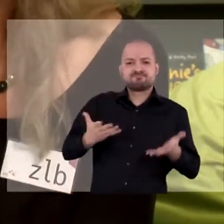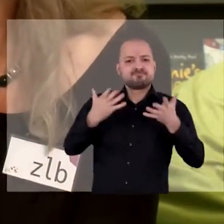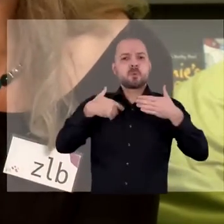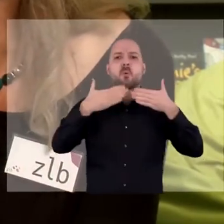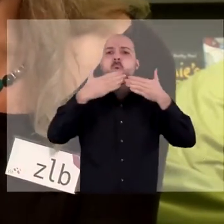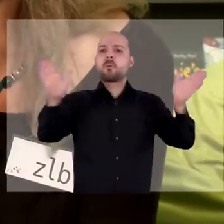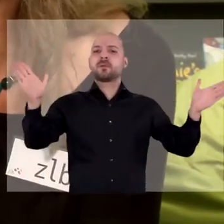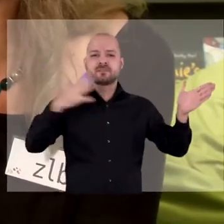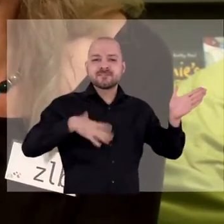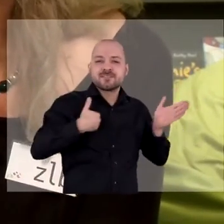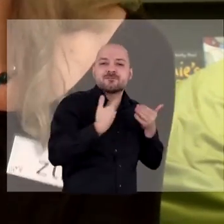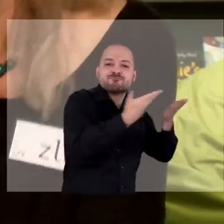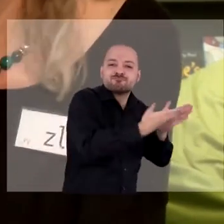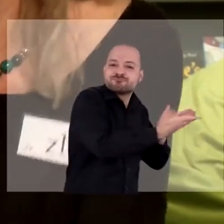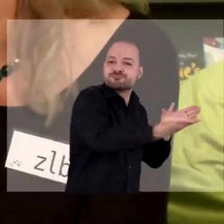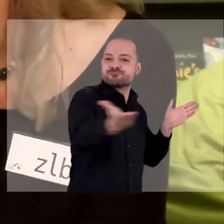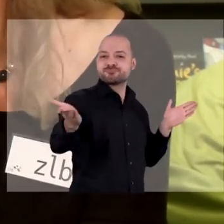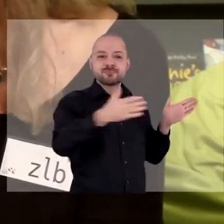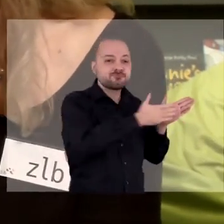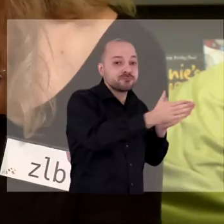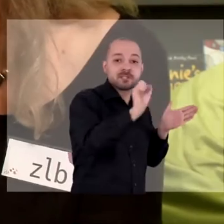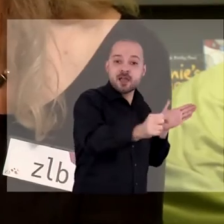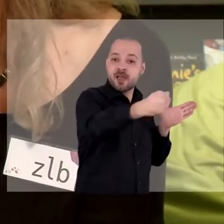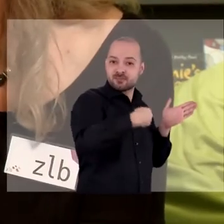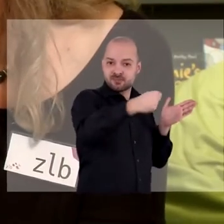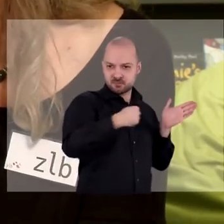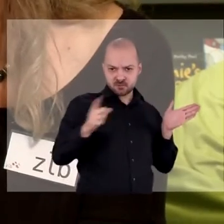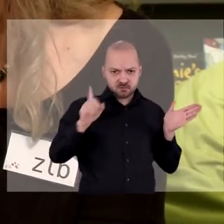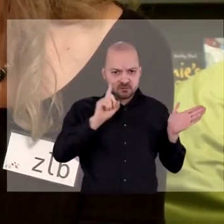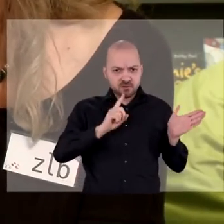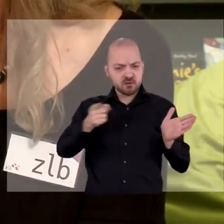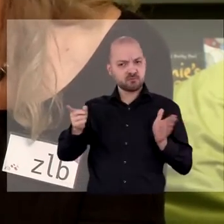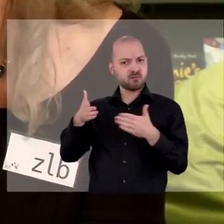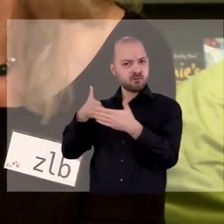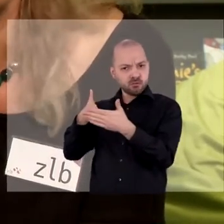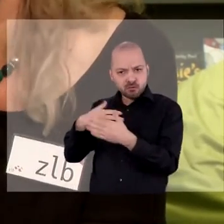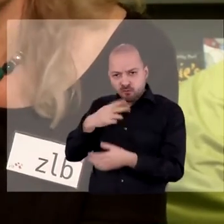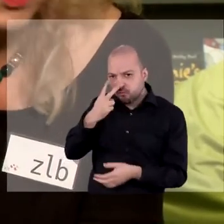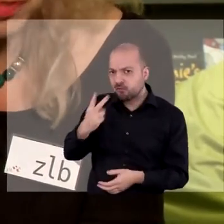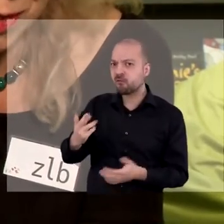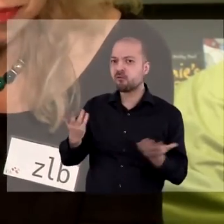The reason this event is so important for us is that as a public library we want to provide services for all target groups and the hearing impaired get a bad deal.